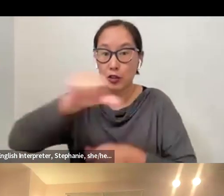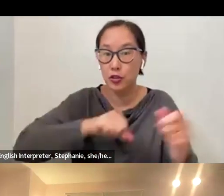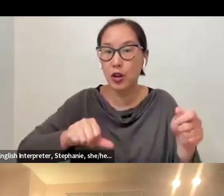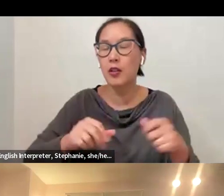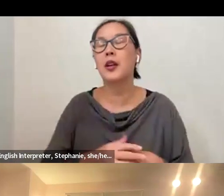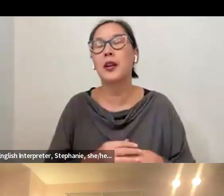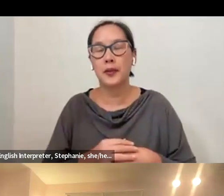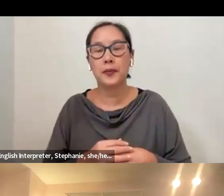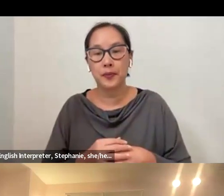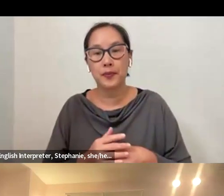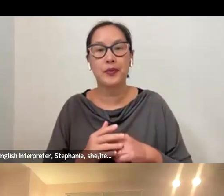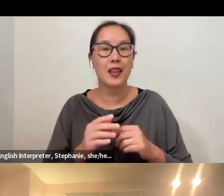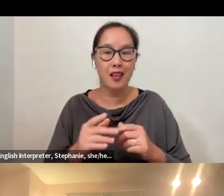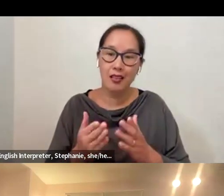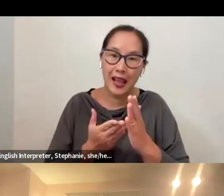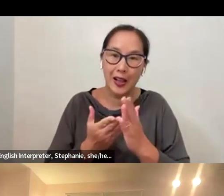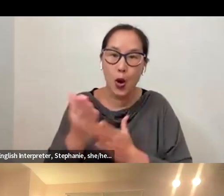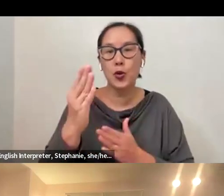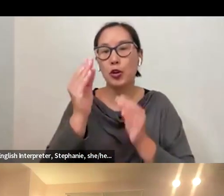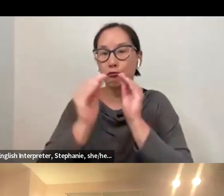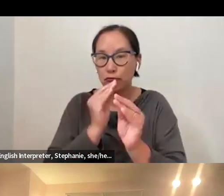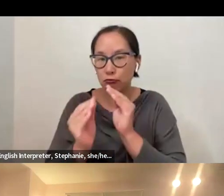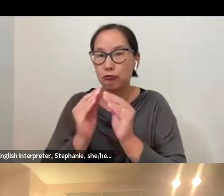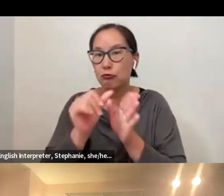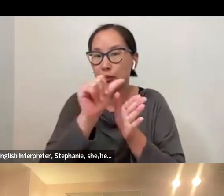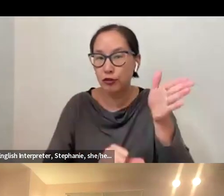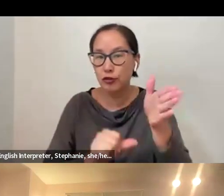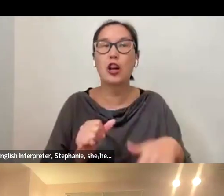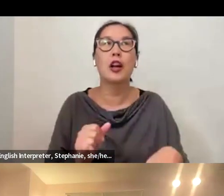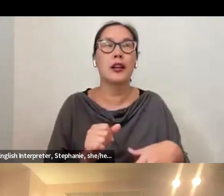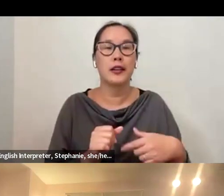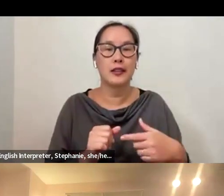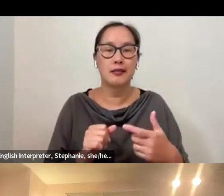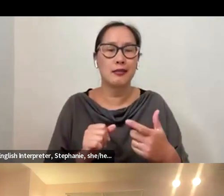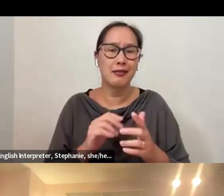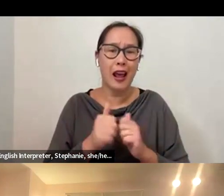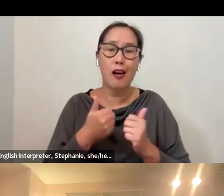like, reconstructive surgery and also to, just go through life in general.